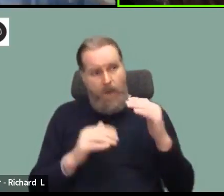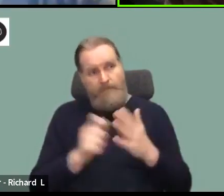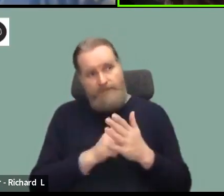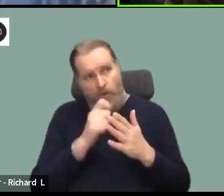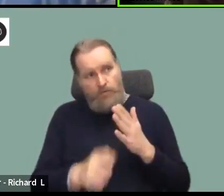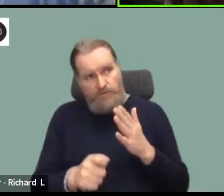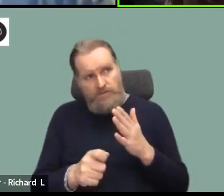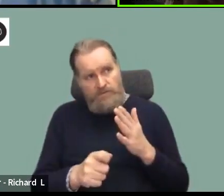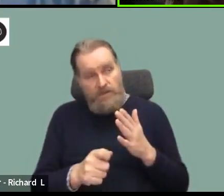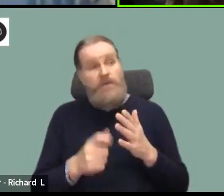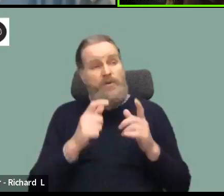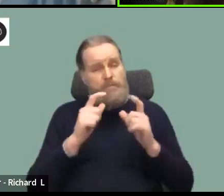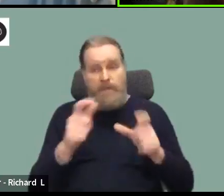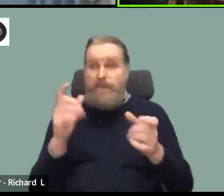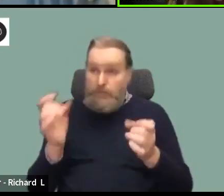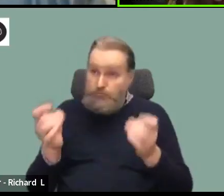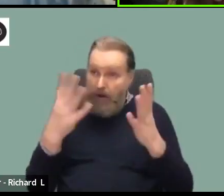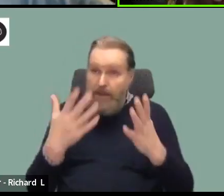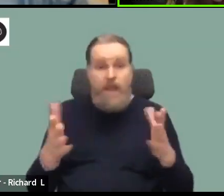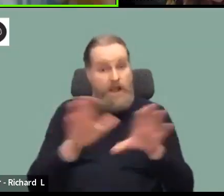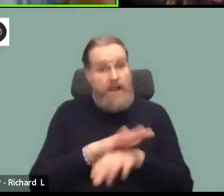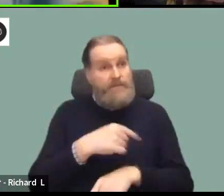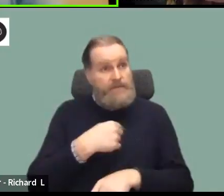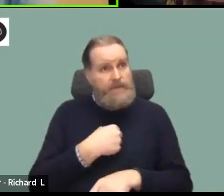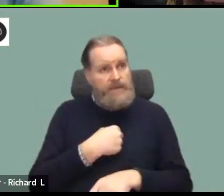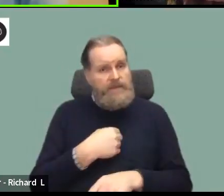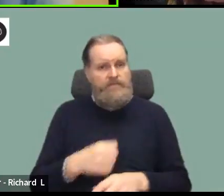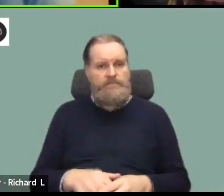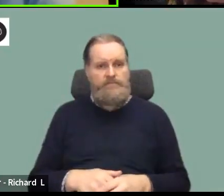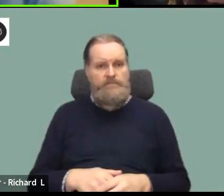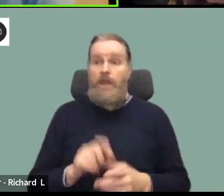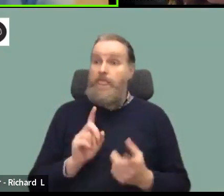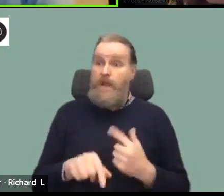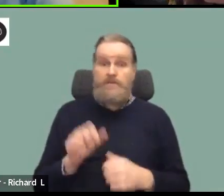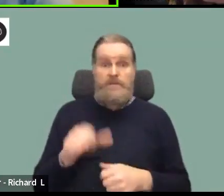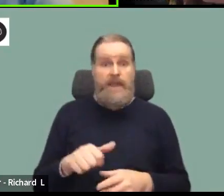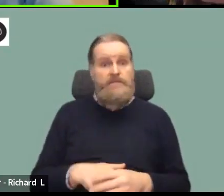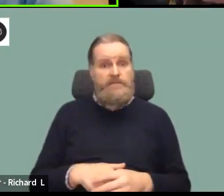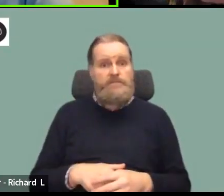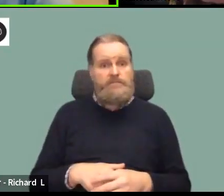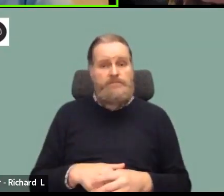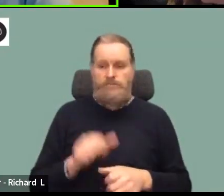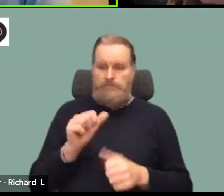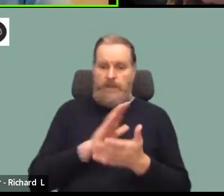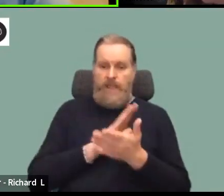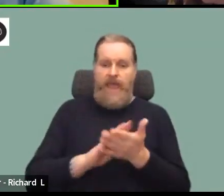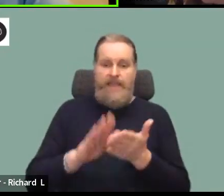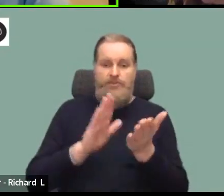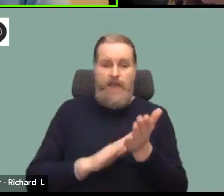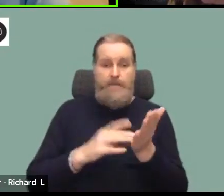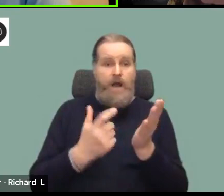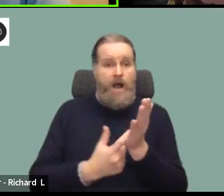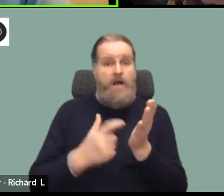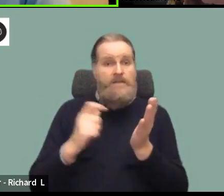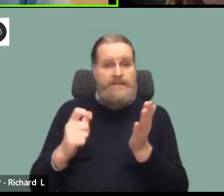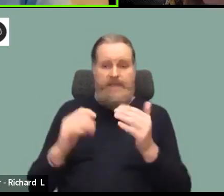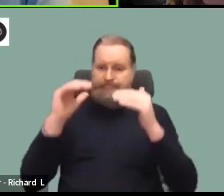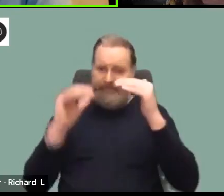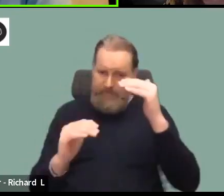represented in. pain negotiations. ations and the answer is yes. then then the answer is yes, in